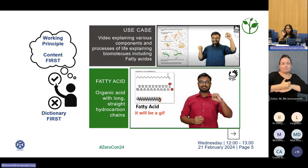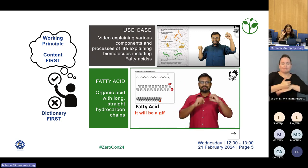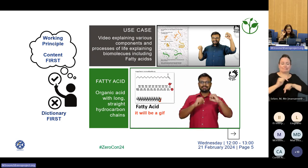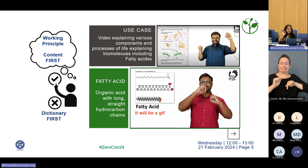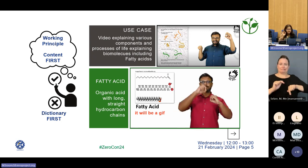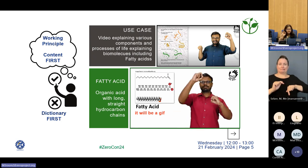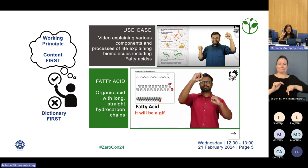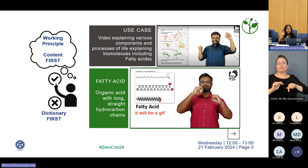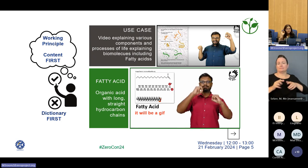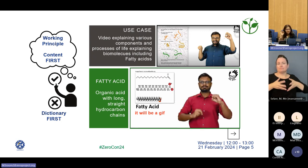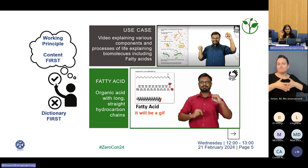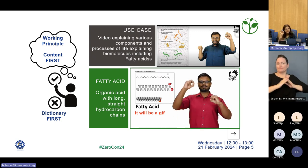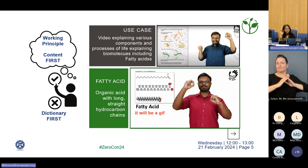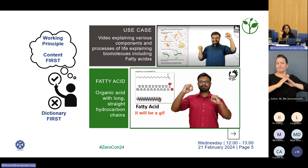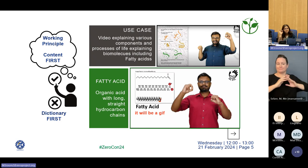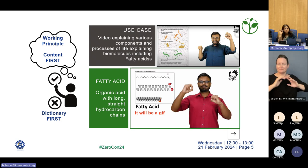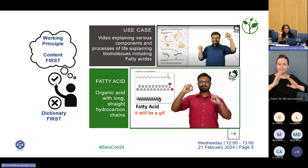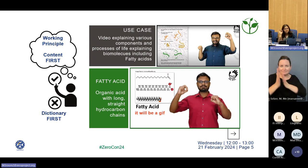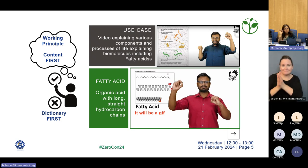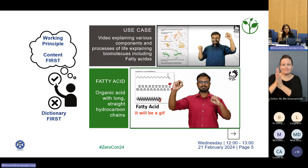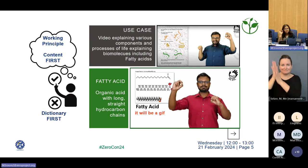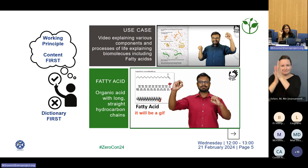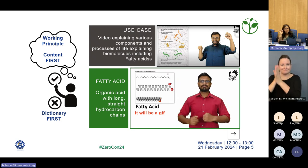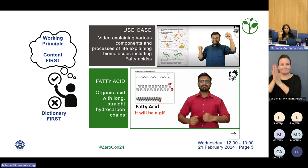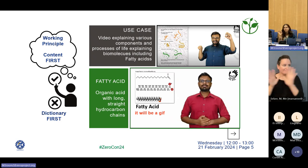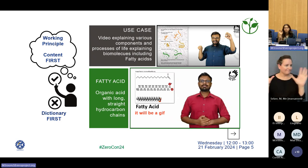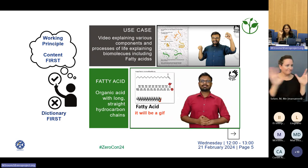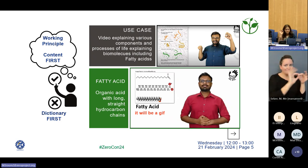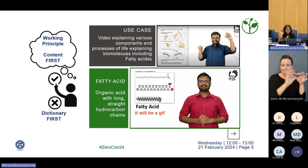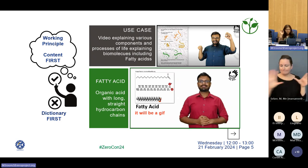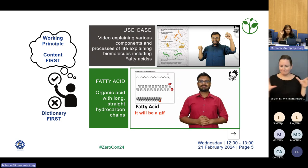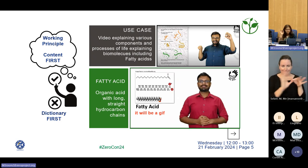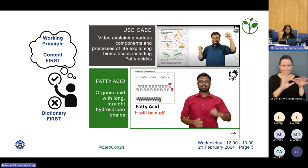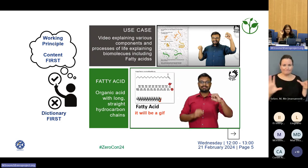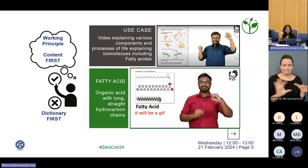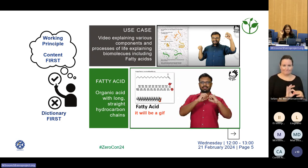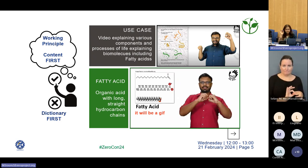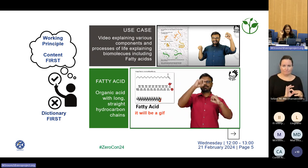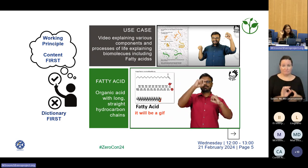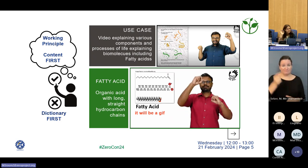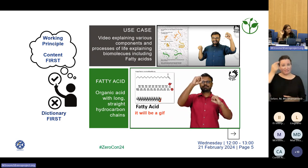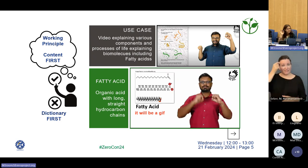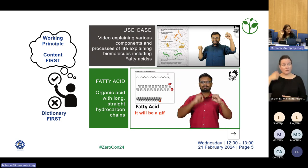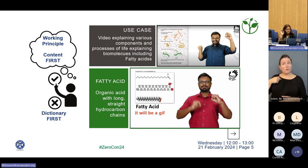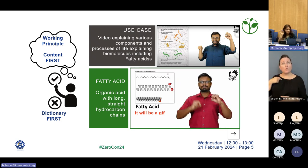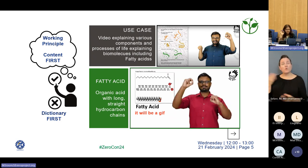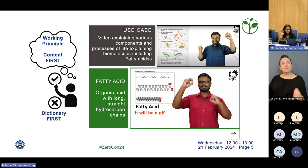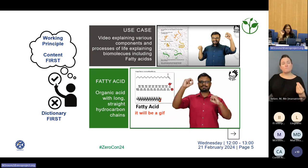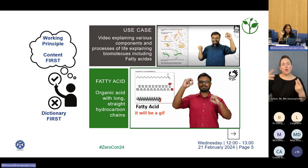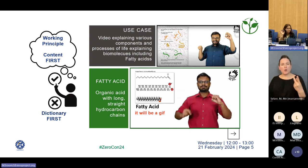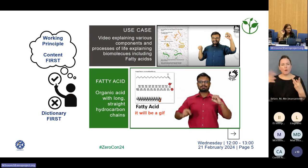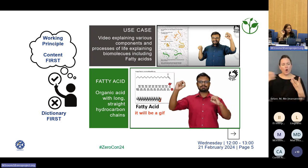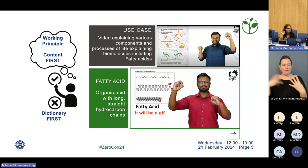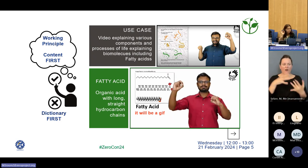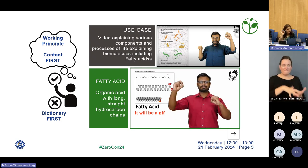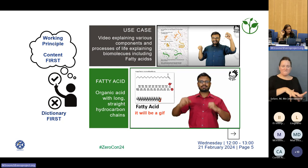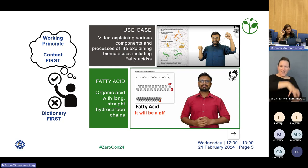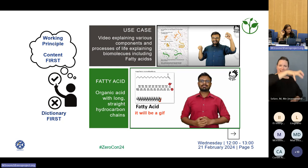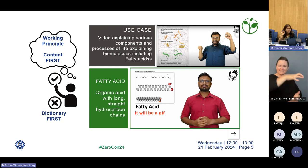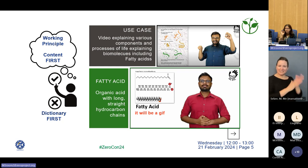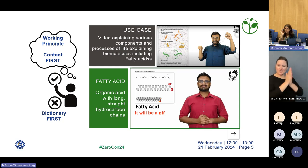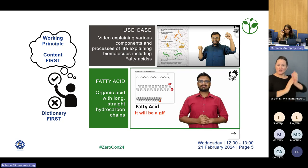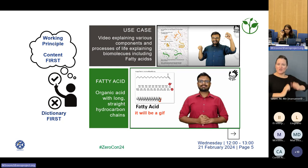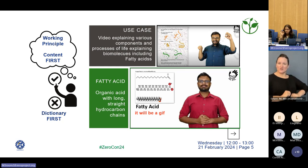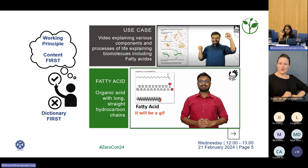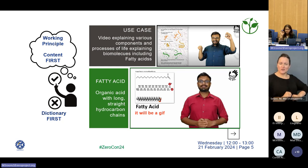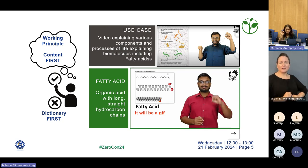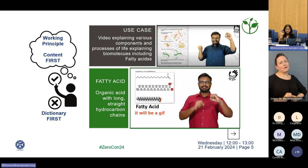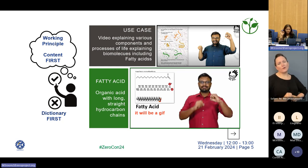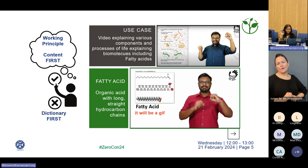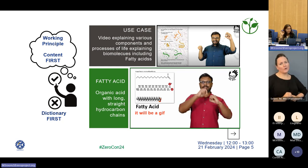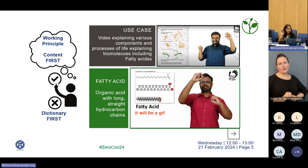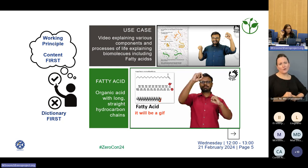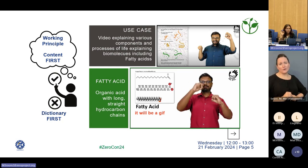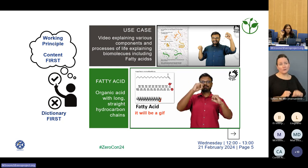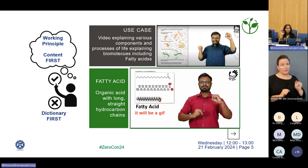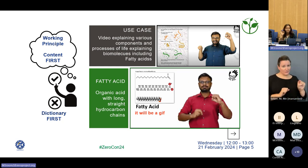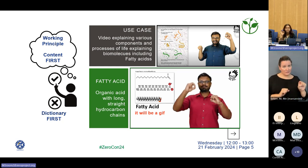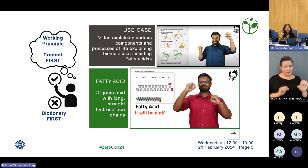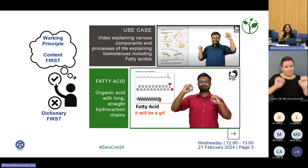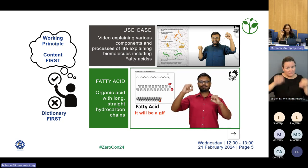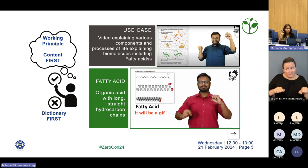creating signs and more signs. Does that translate into access to knowledge or empowerment? Maybe